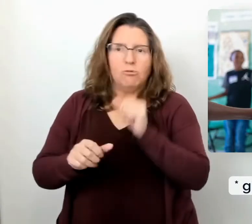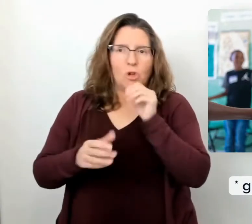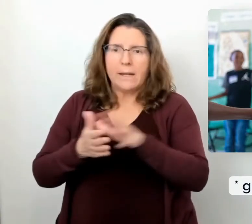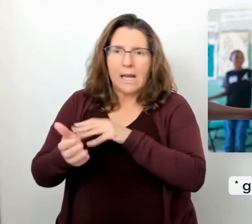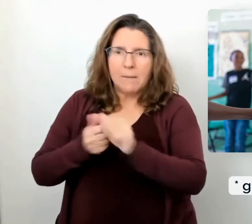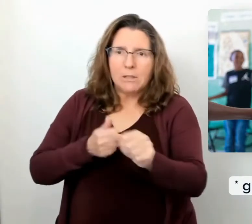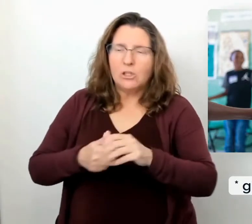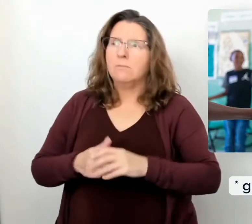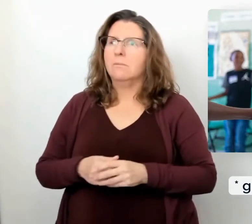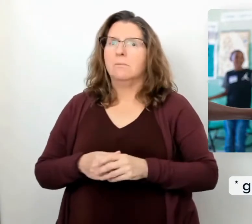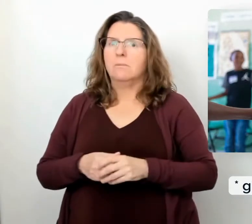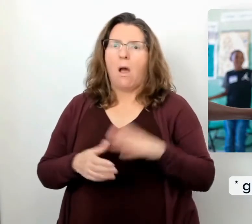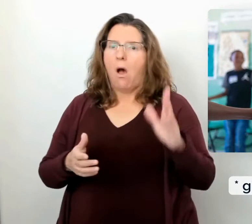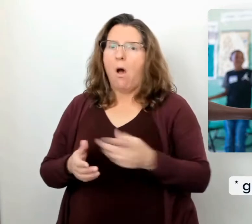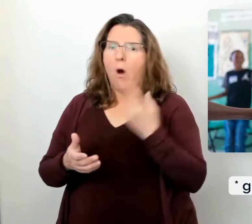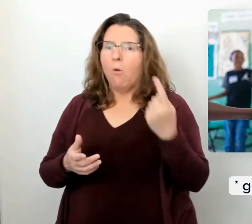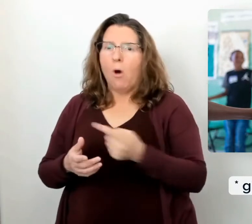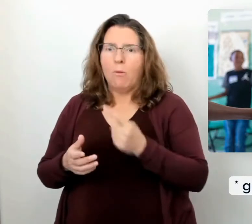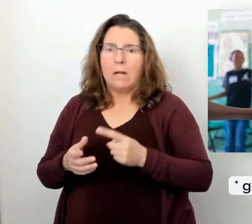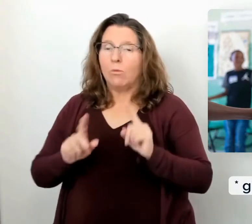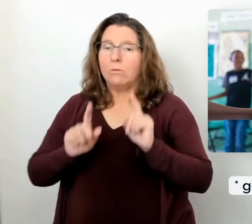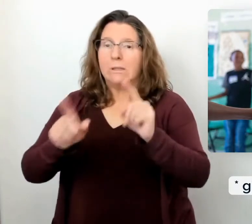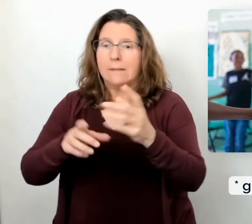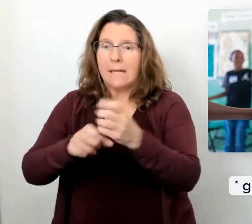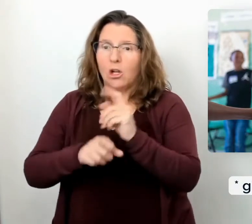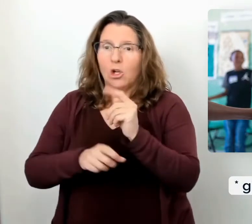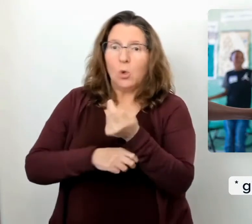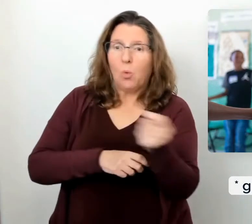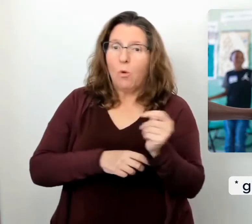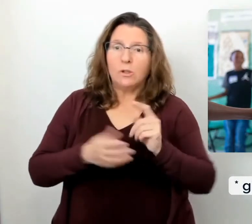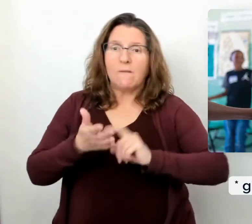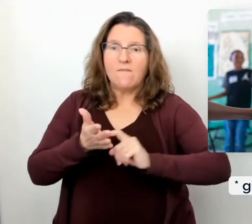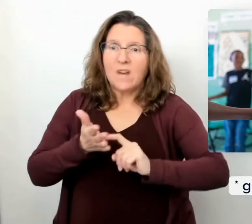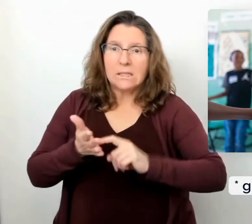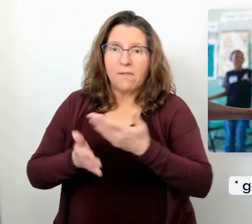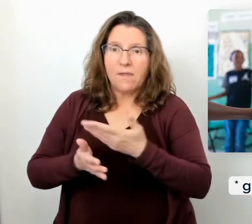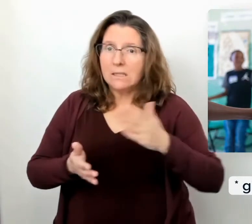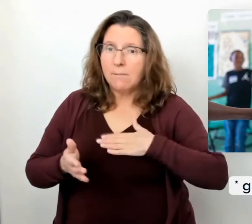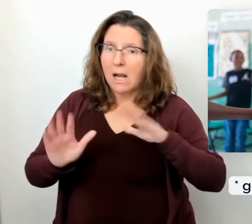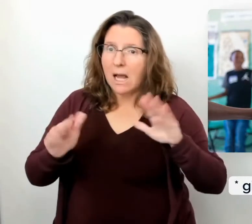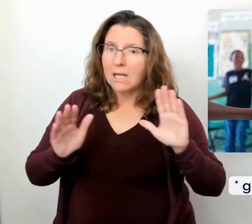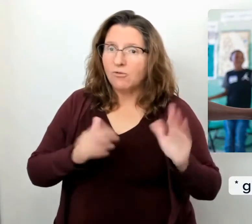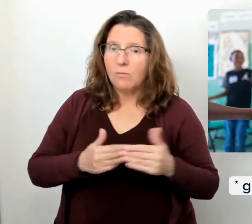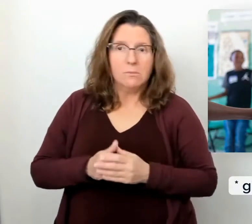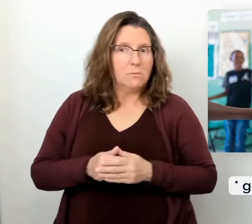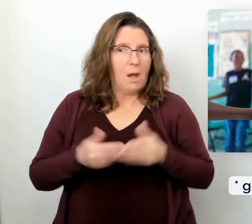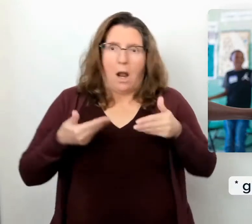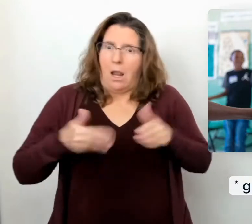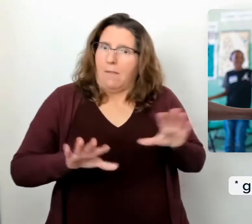They knew where to find the necessary tools to fix things around the classroom.